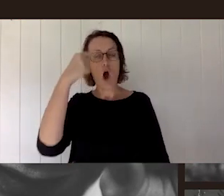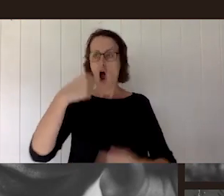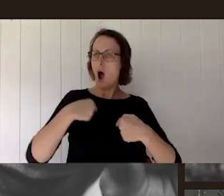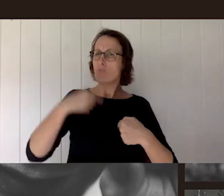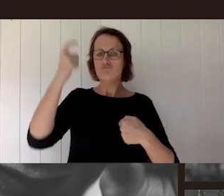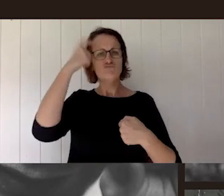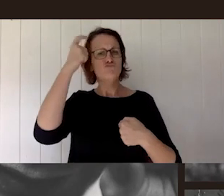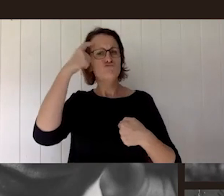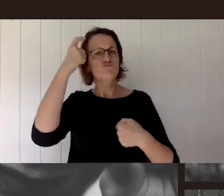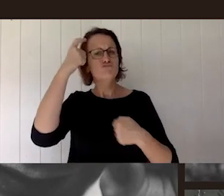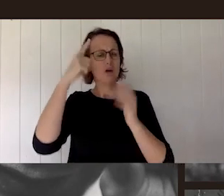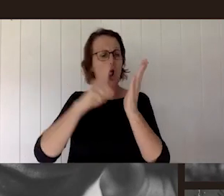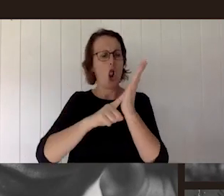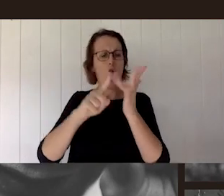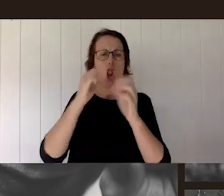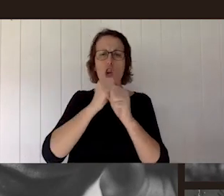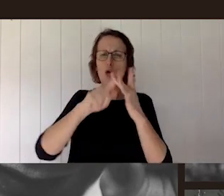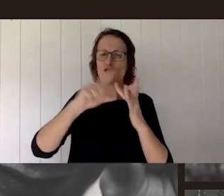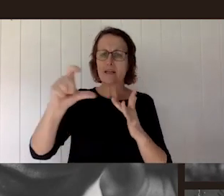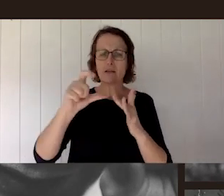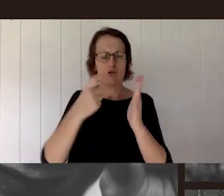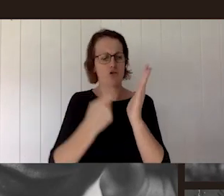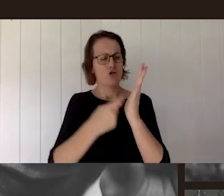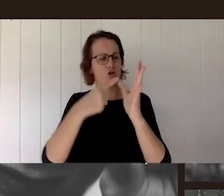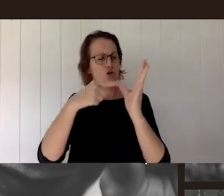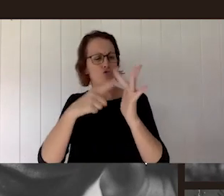actually rational and we do things by justifying rational causes. And